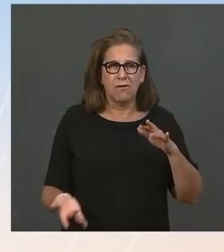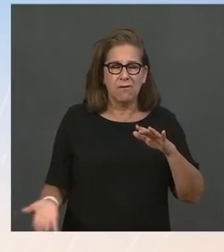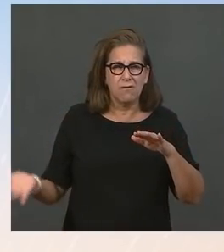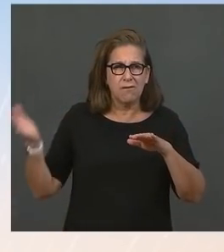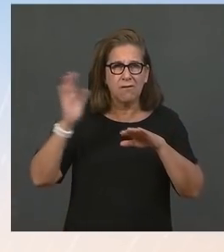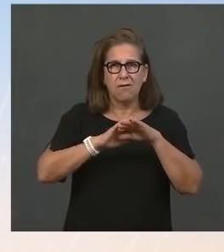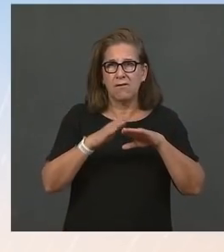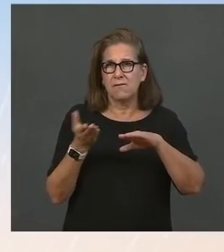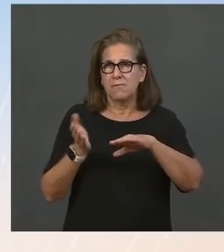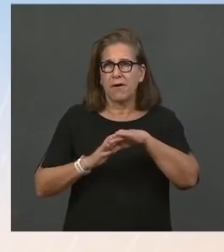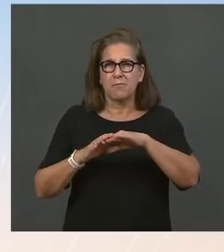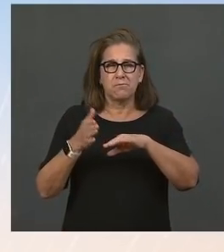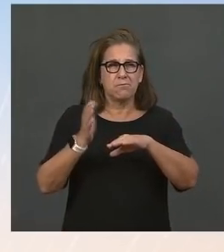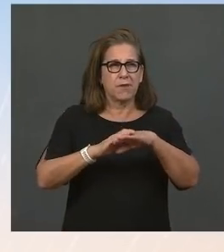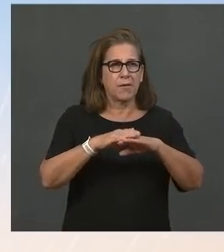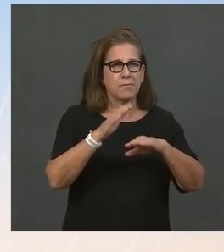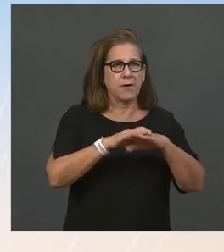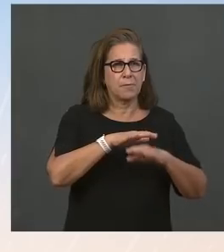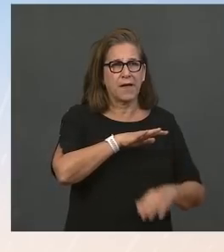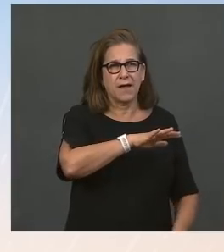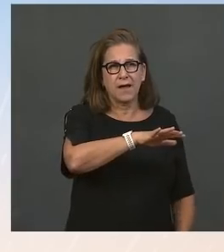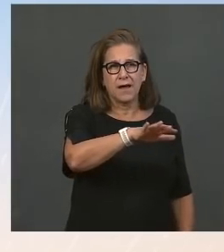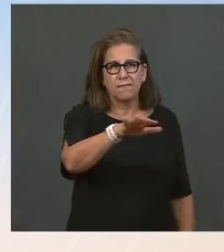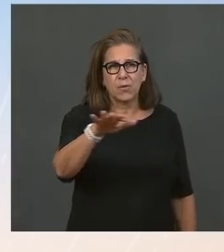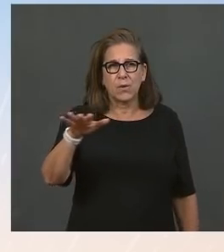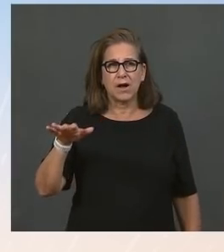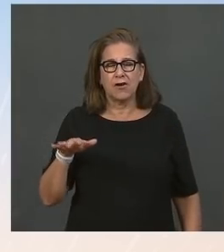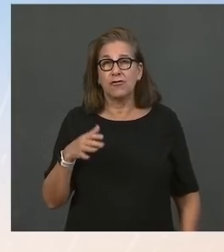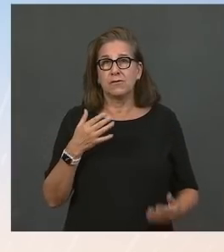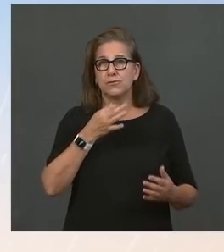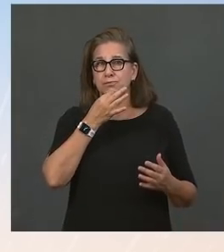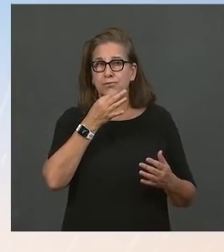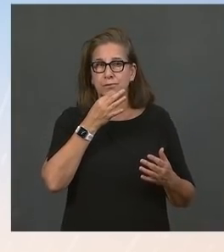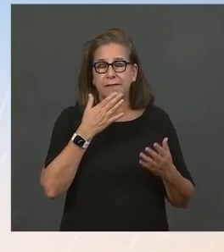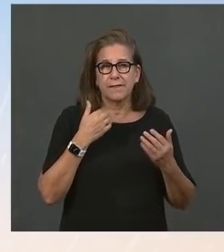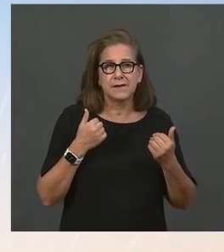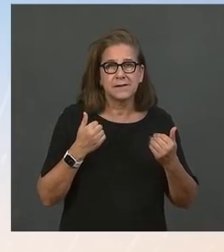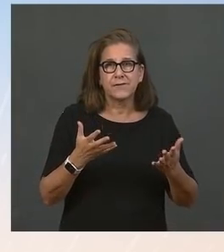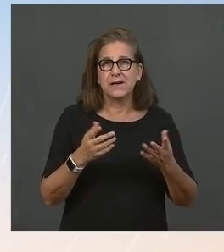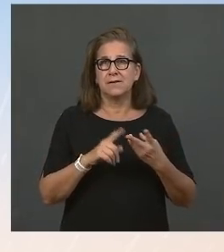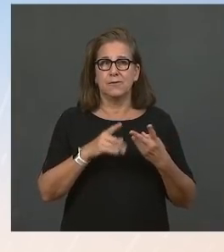this Thanksgiving and Christmas under President Biden when looking at economic security?